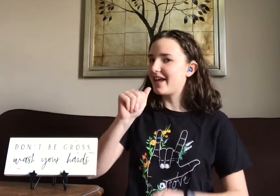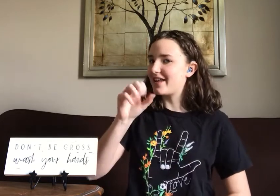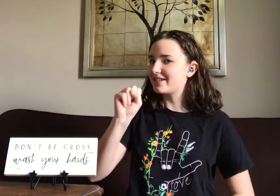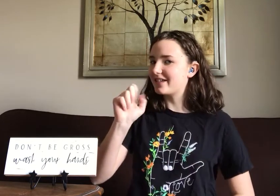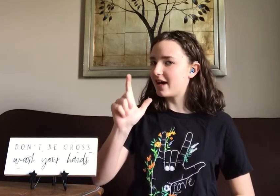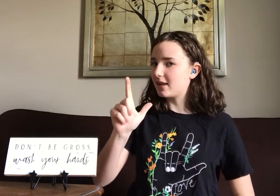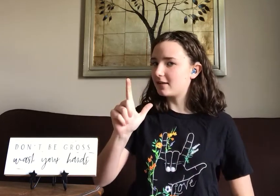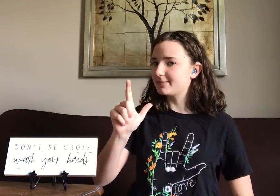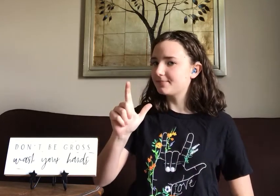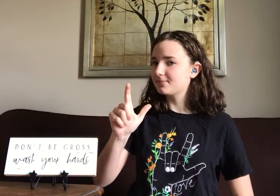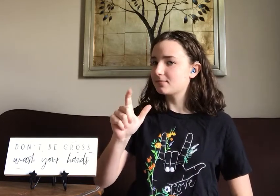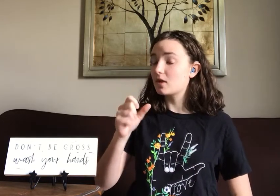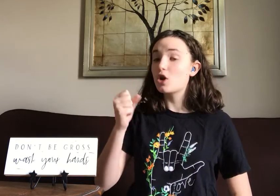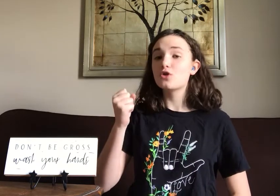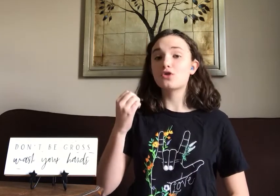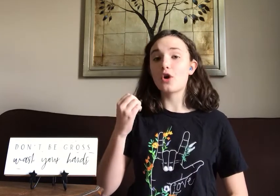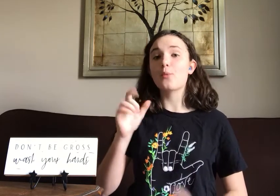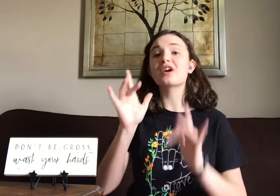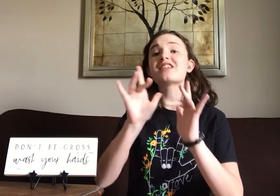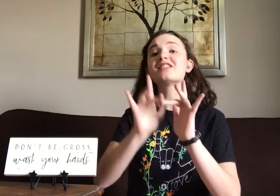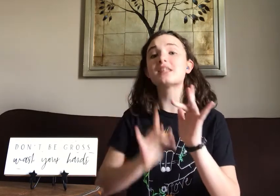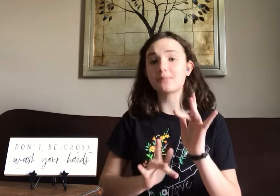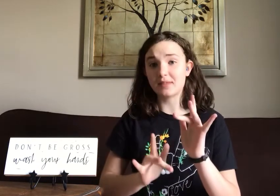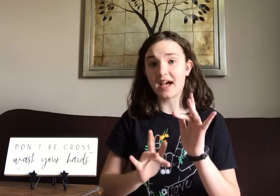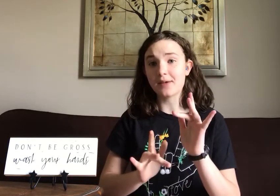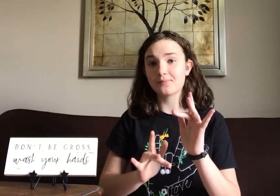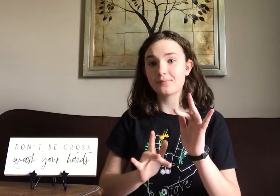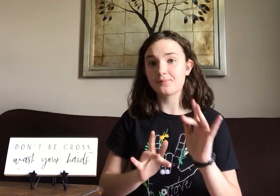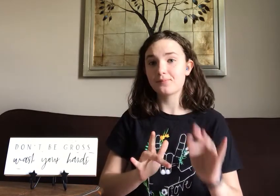So we are going to skip that.